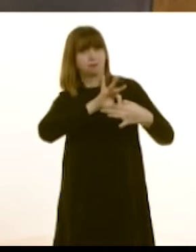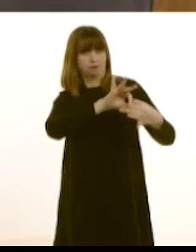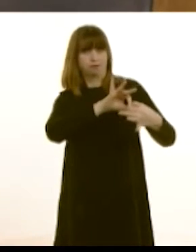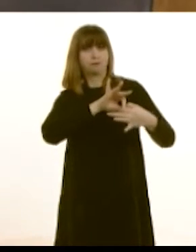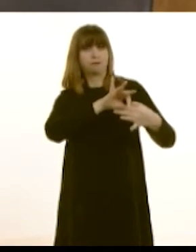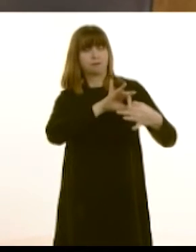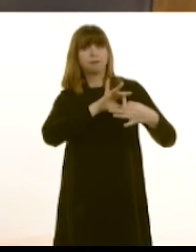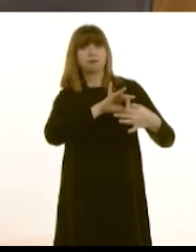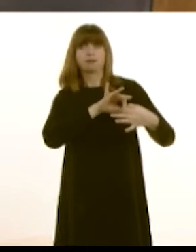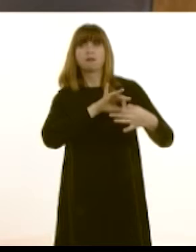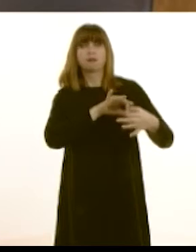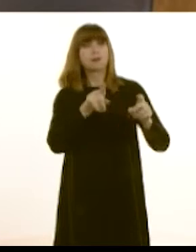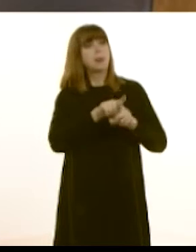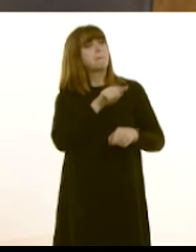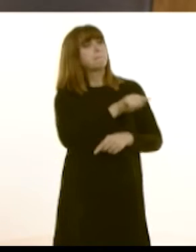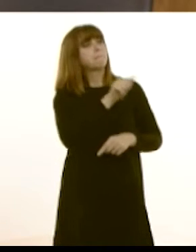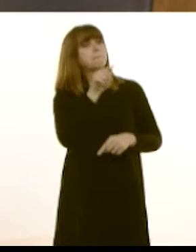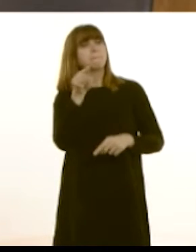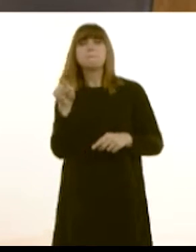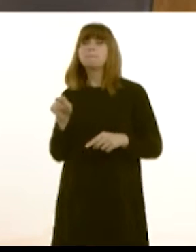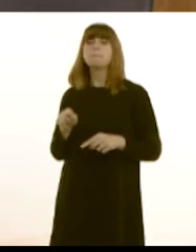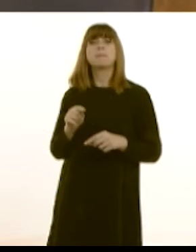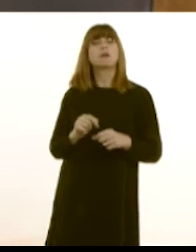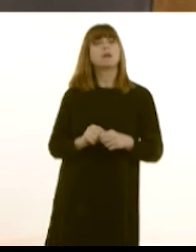towns in Wales, in order to provide benefits for towns.